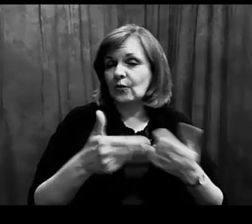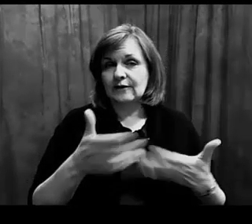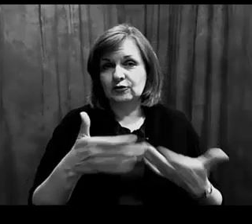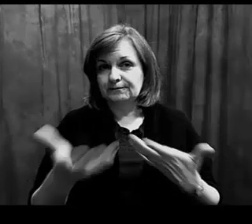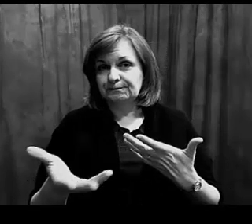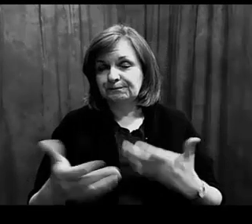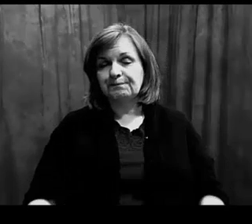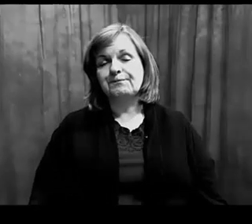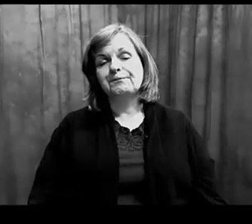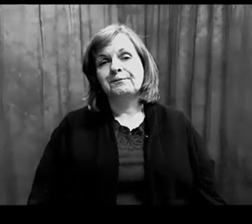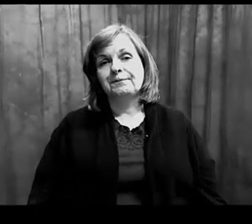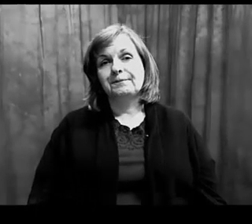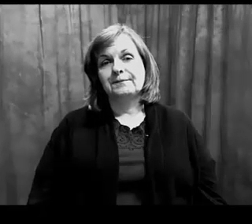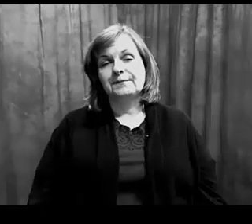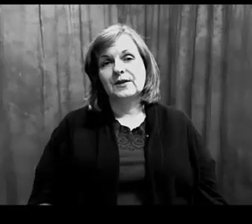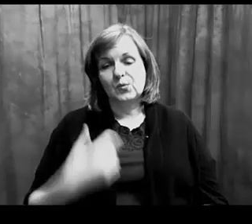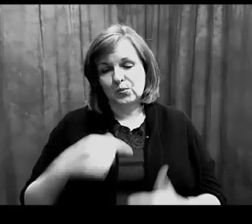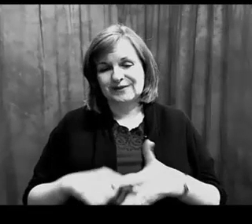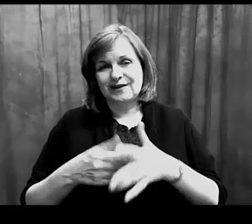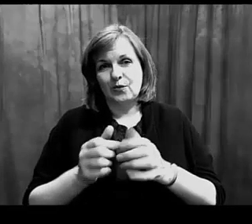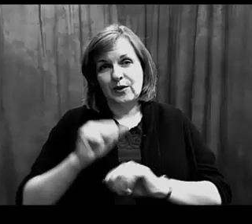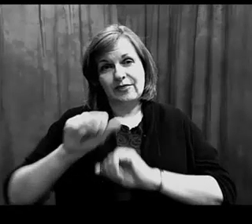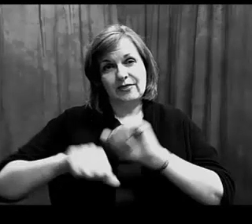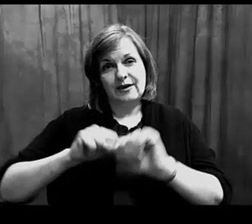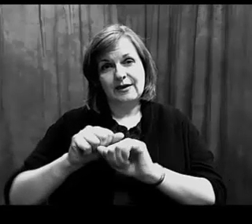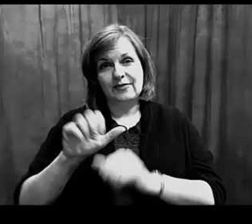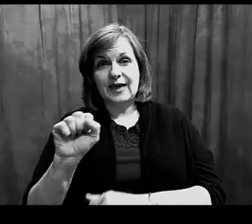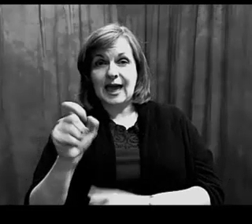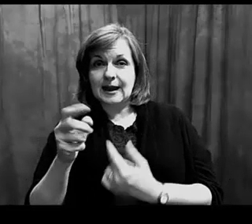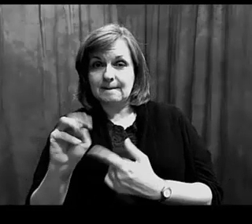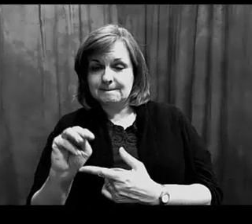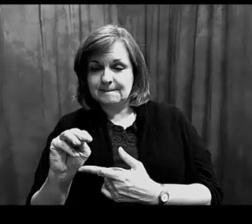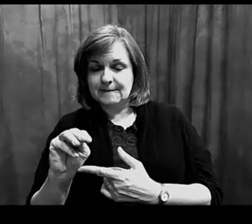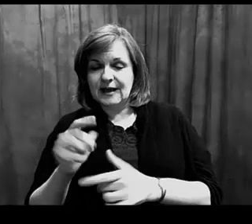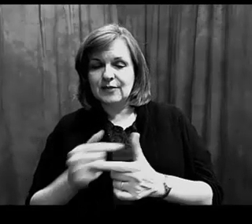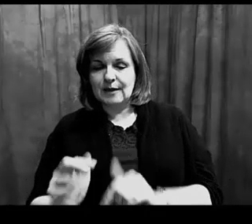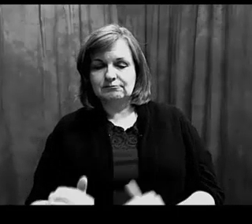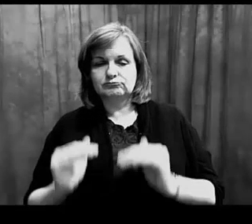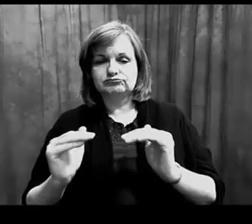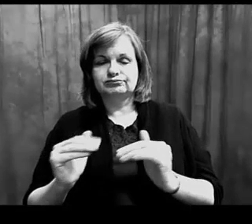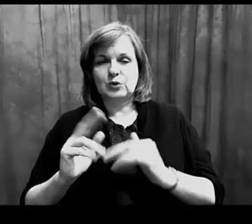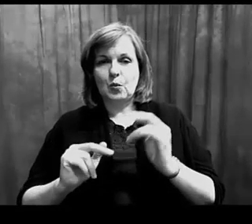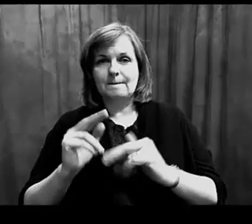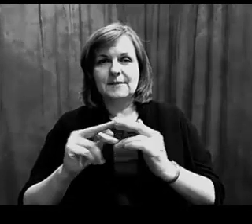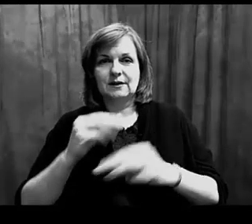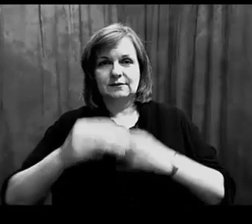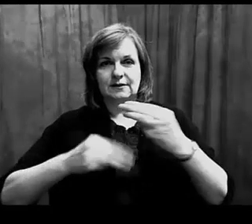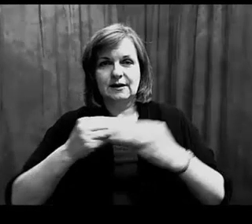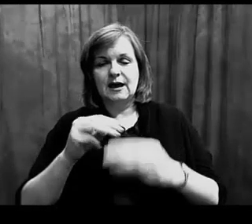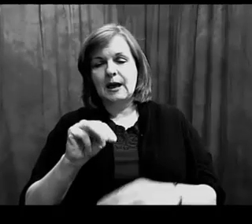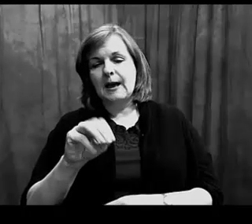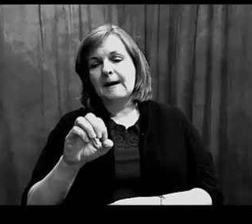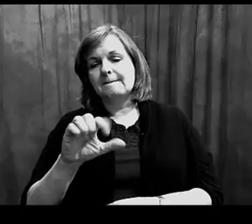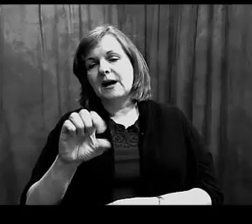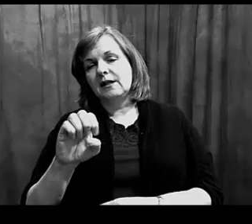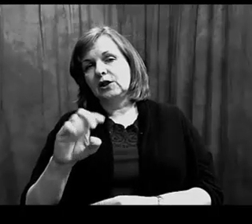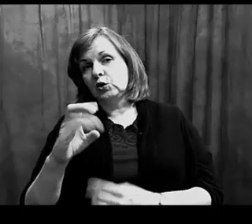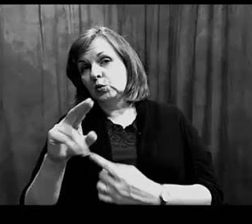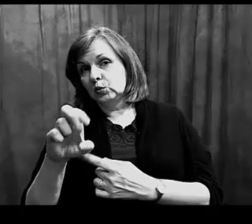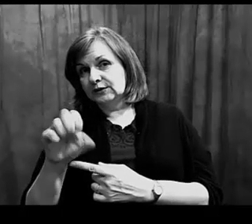thing you do during your day and how well you can regulate your body temperature and all of these other things